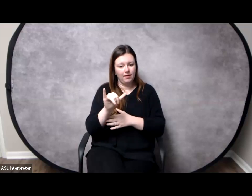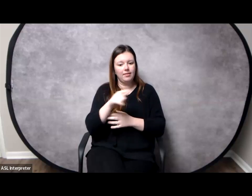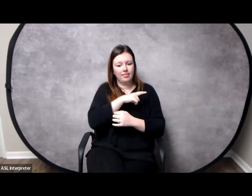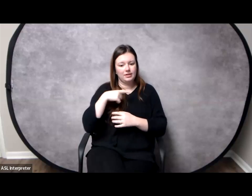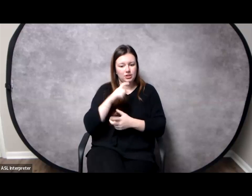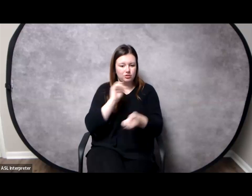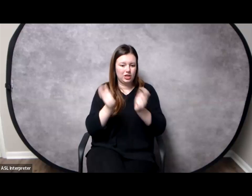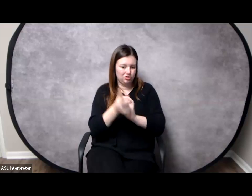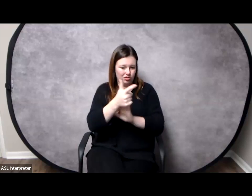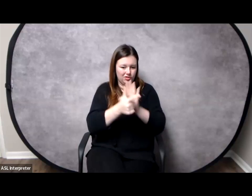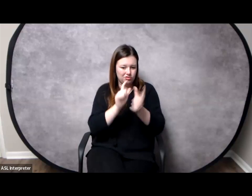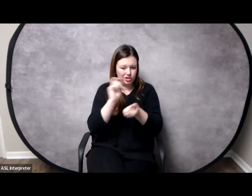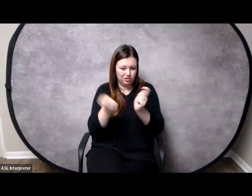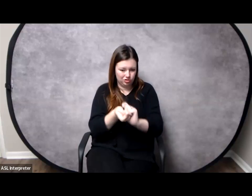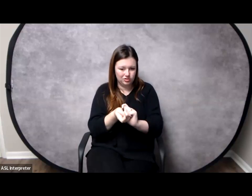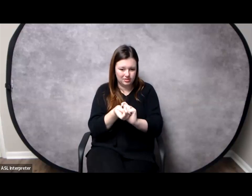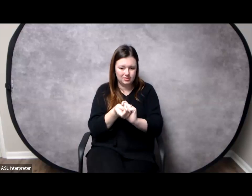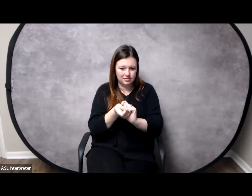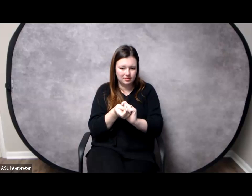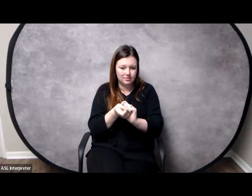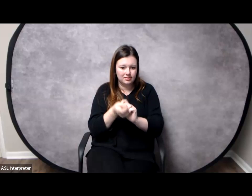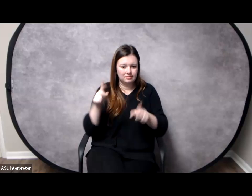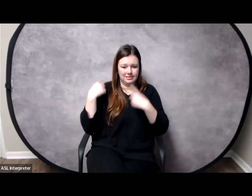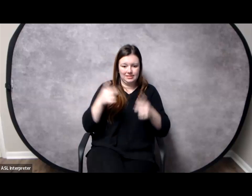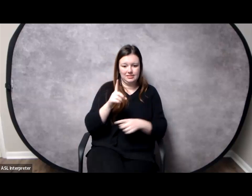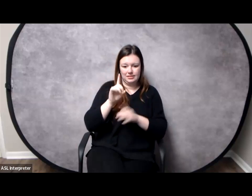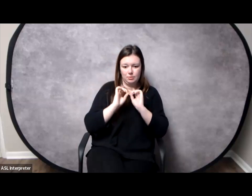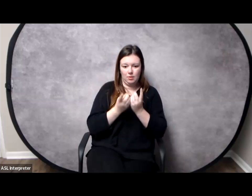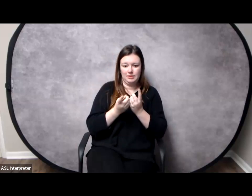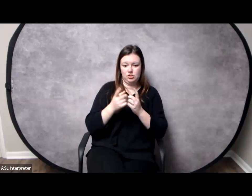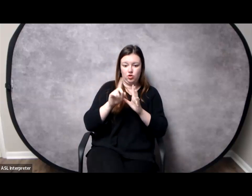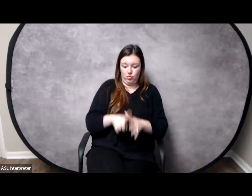We're also wanting to make sure the recipients of funding from HHS are not confused because